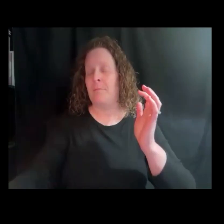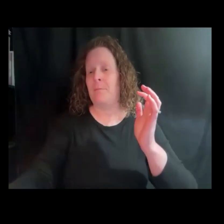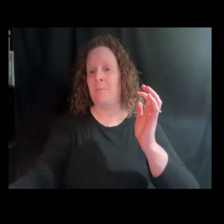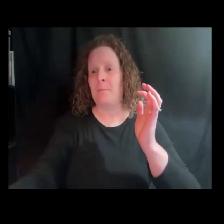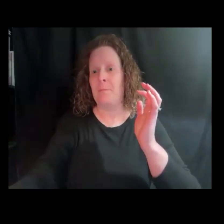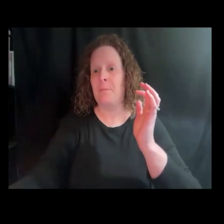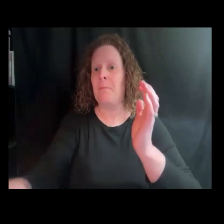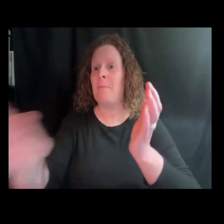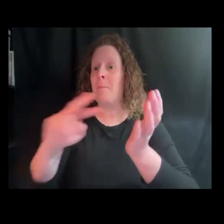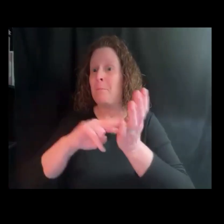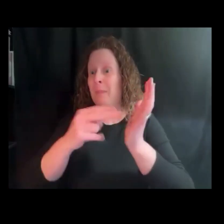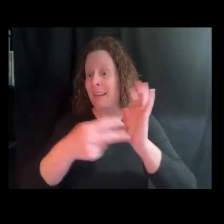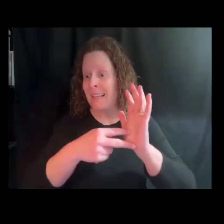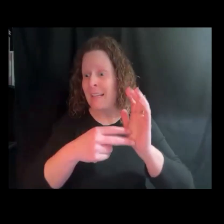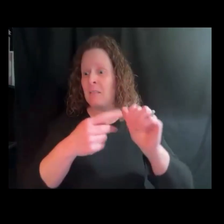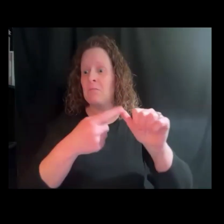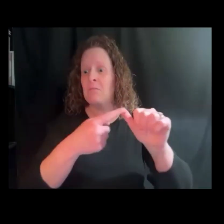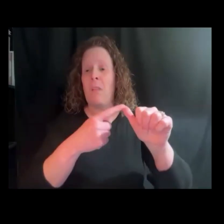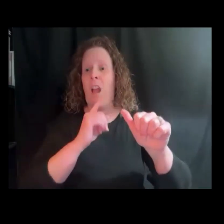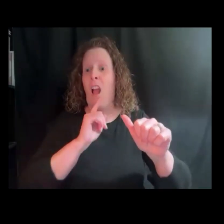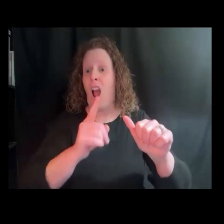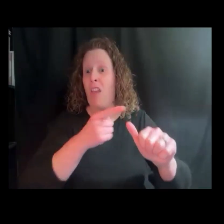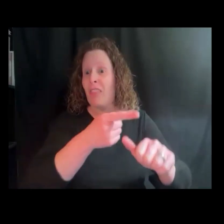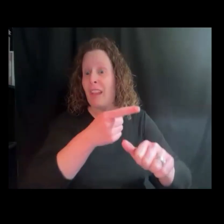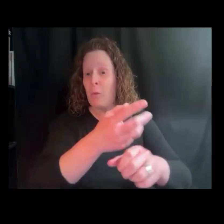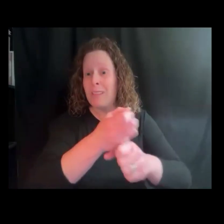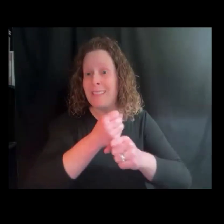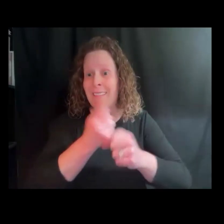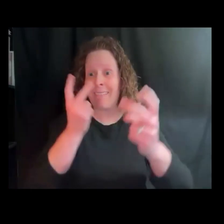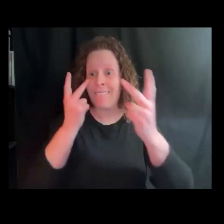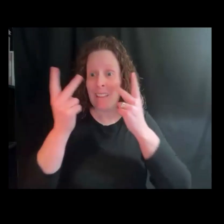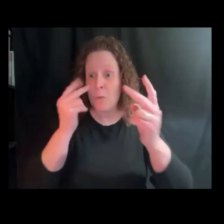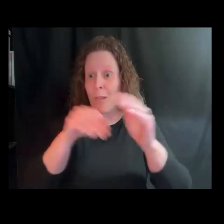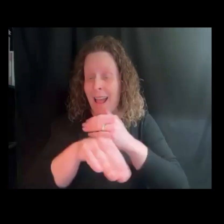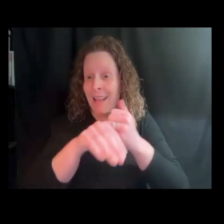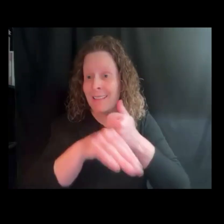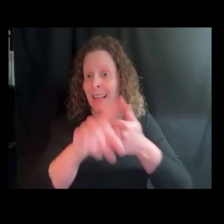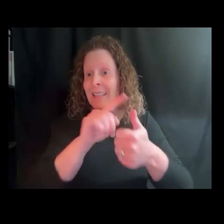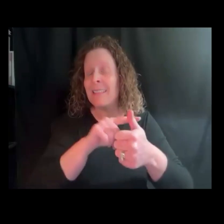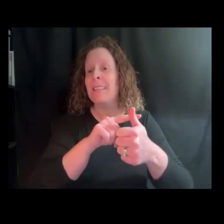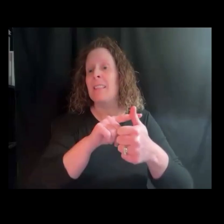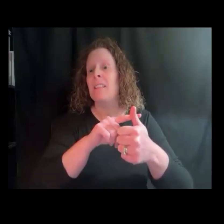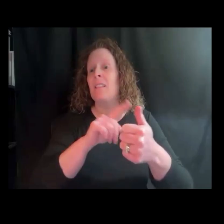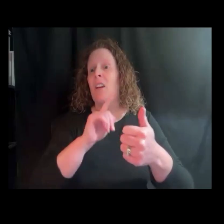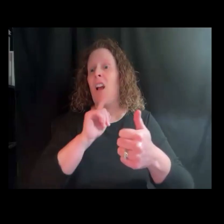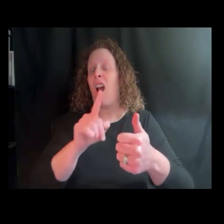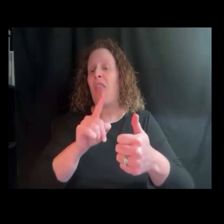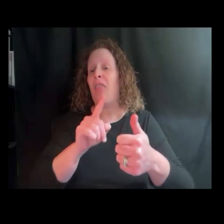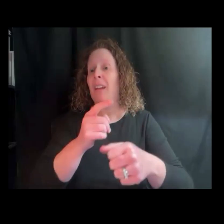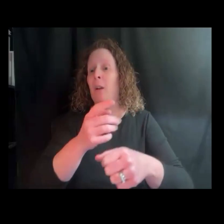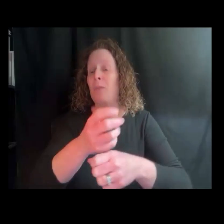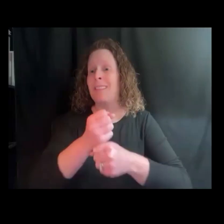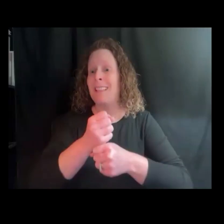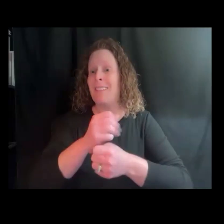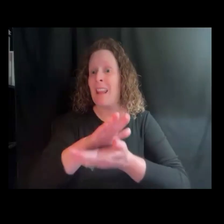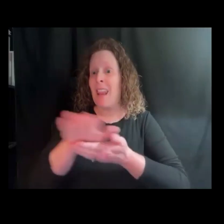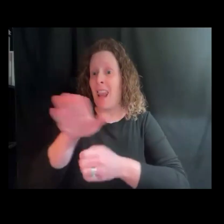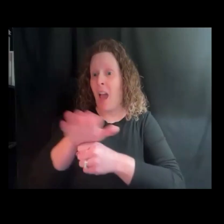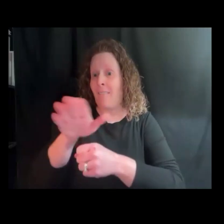instruction. So that means are they getting visual access to the information that's being